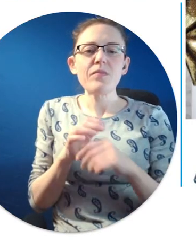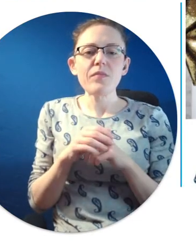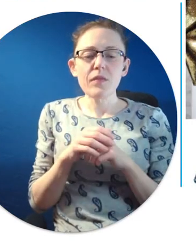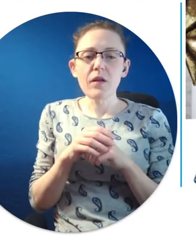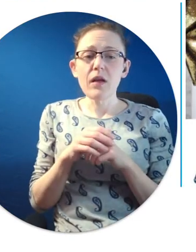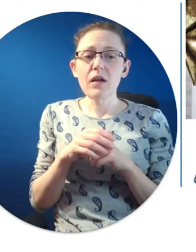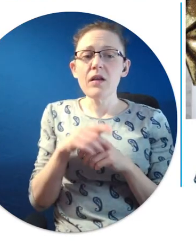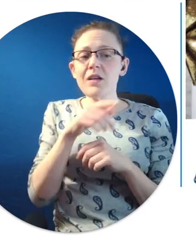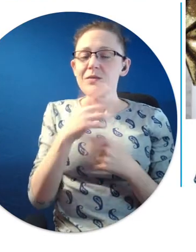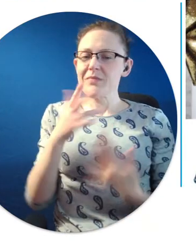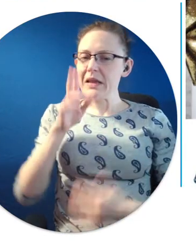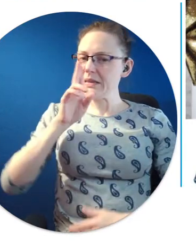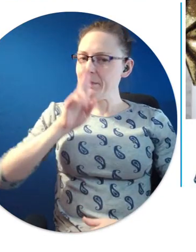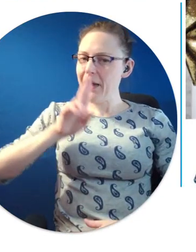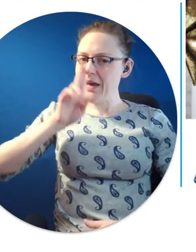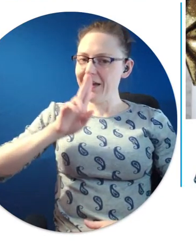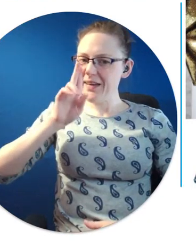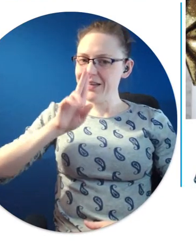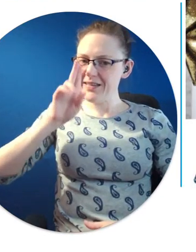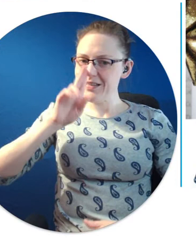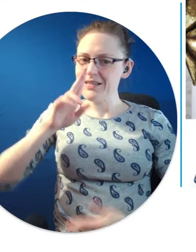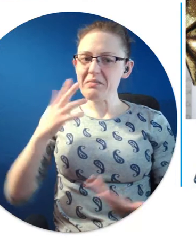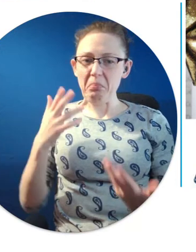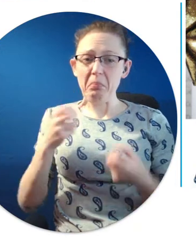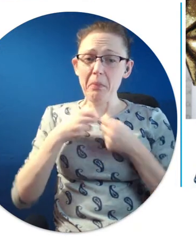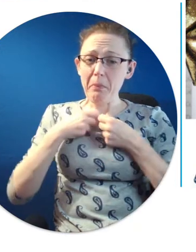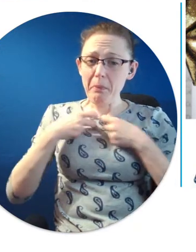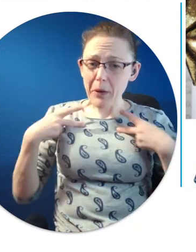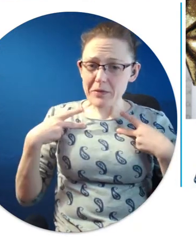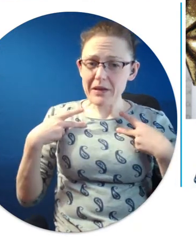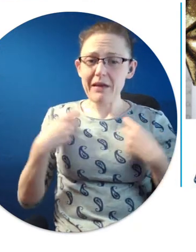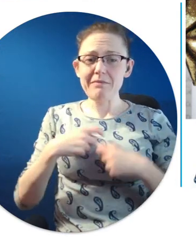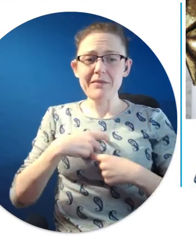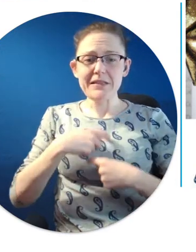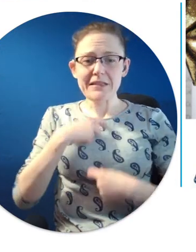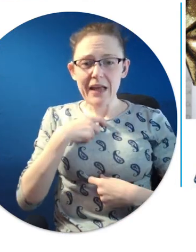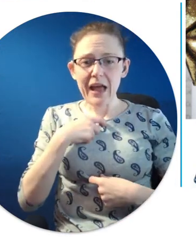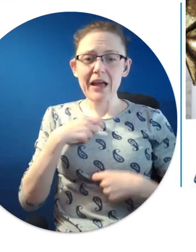Smart! So like bow tie or a tie.